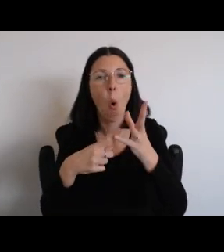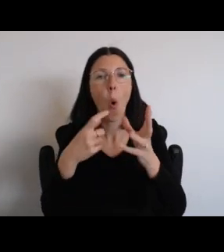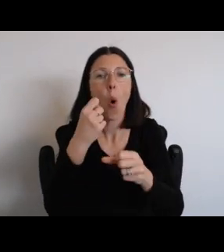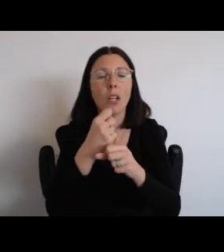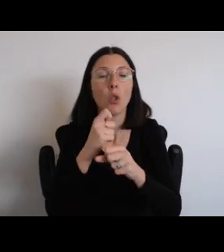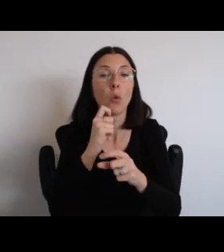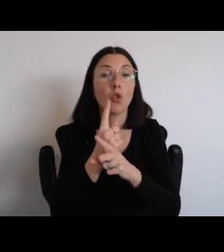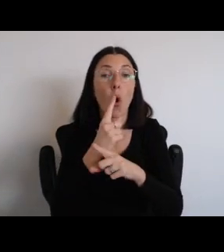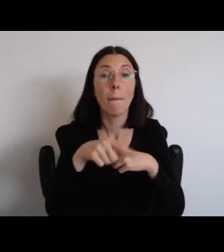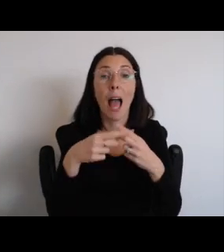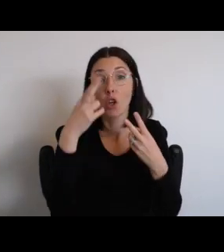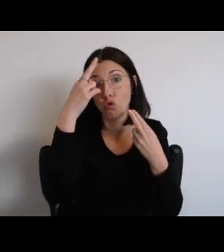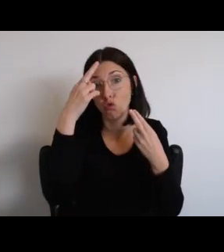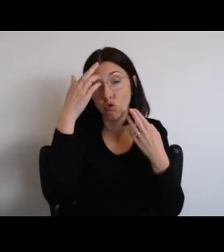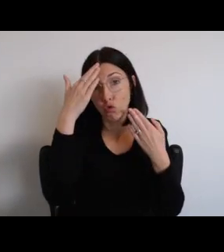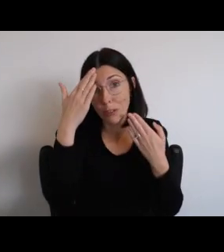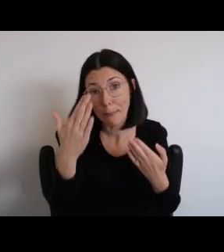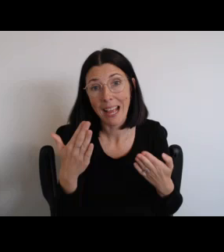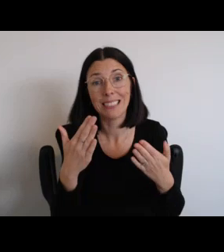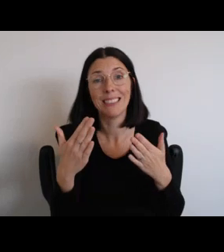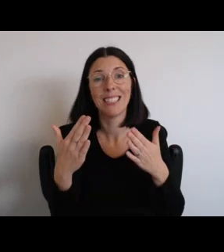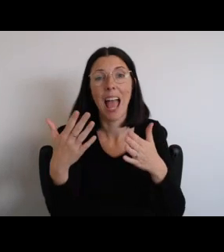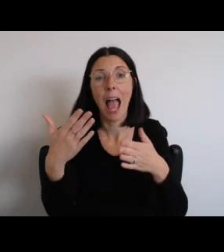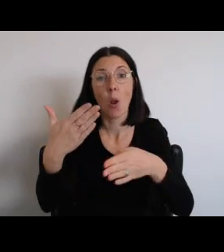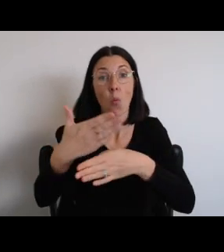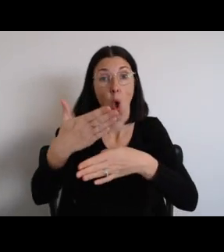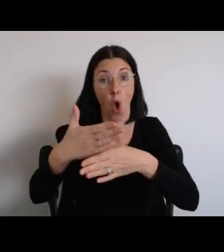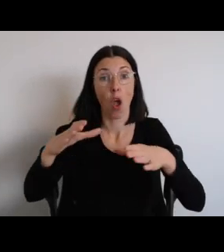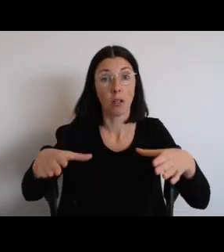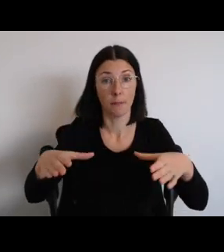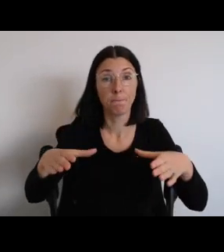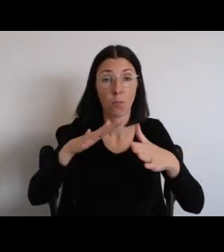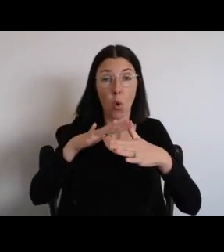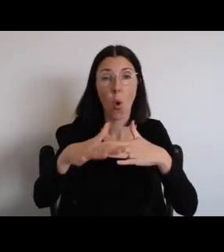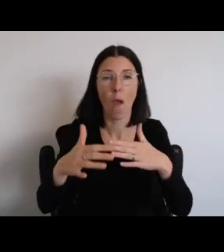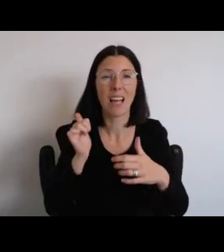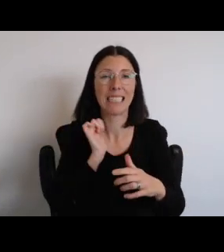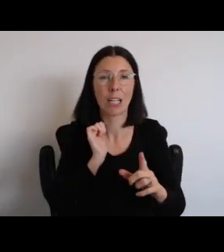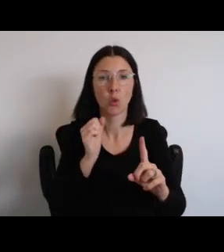harassment service so stay tuned for that one um in September because there'll be Child Protection